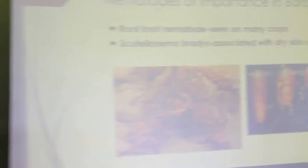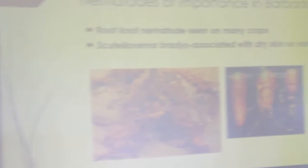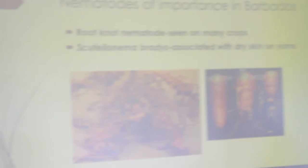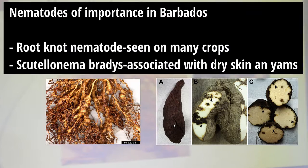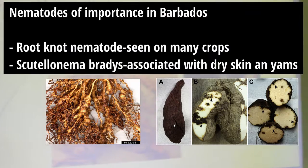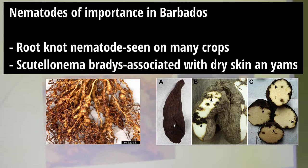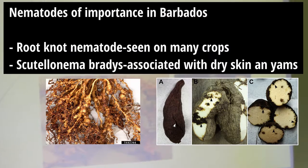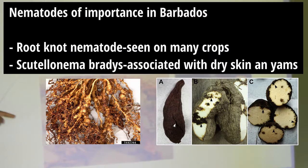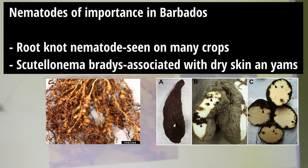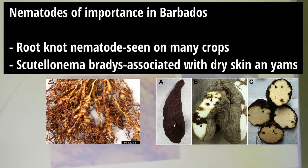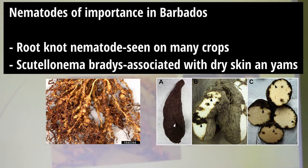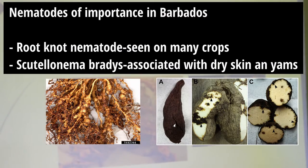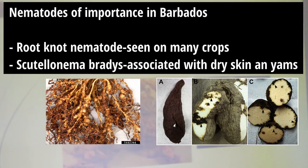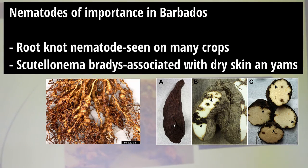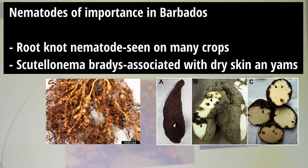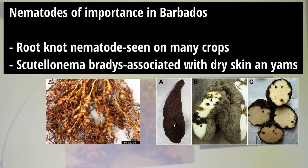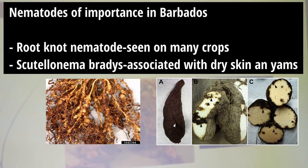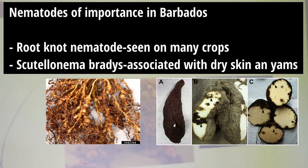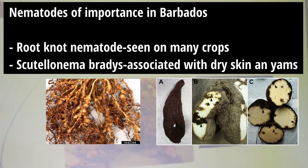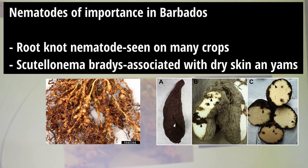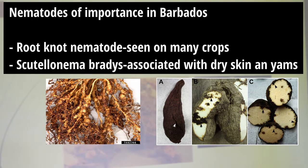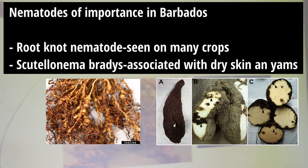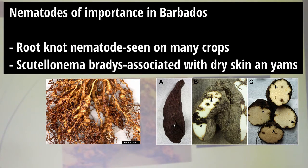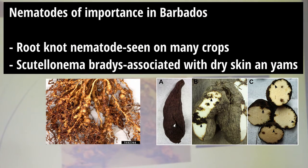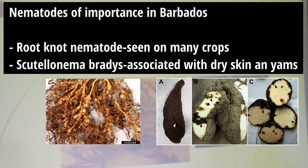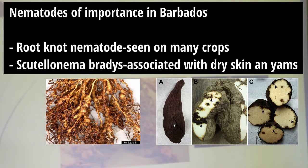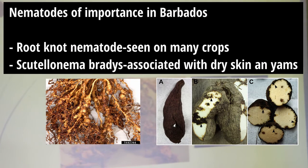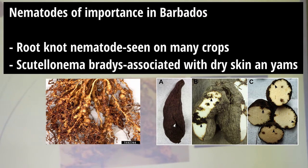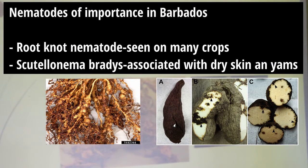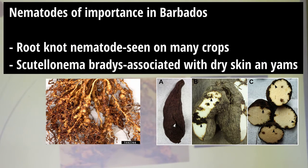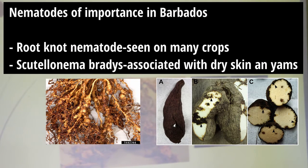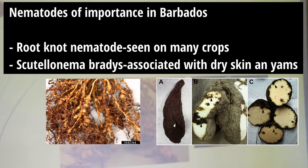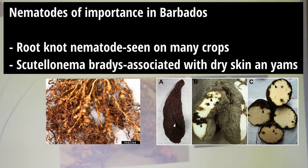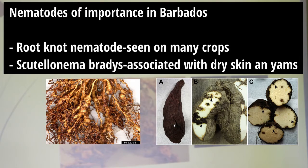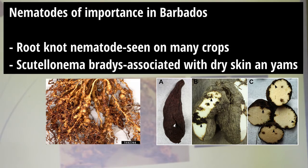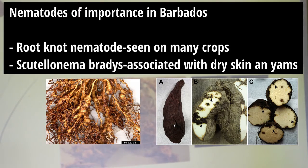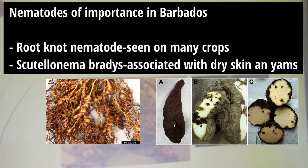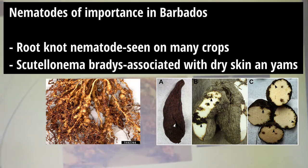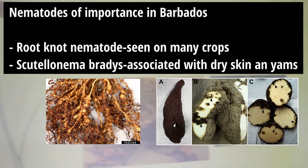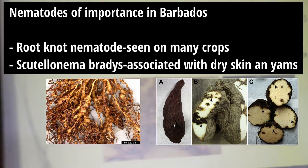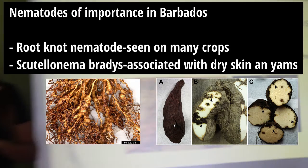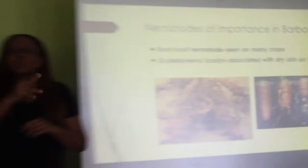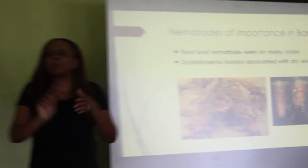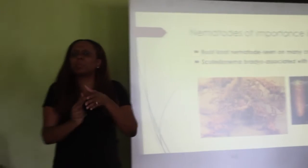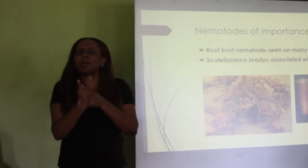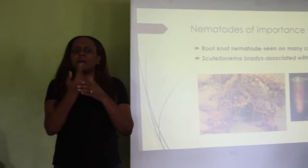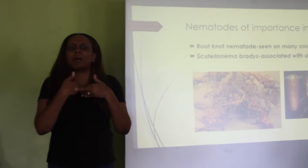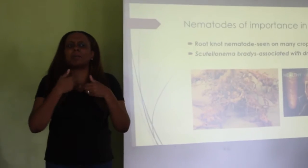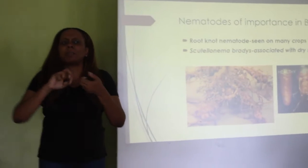this is the cause when you when you have a problem with your plant sometimes you may be spraying your